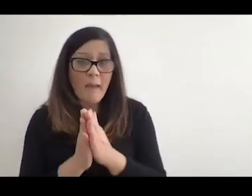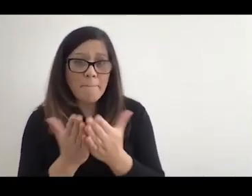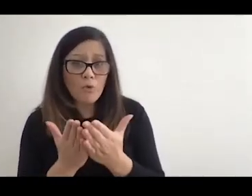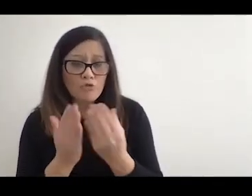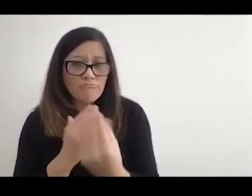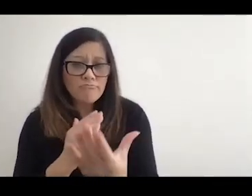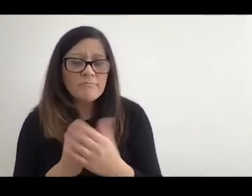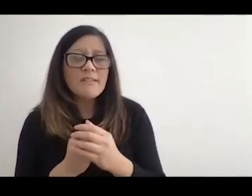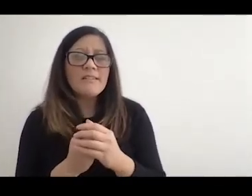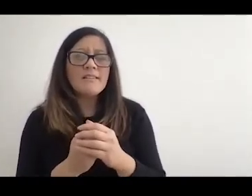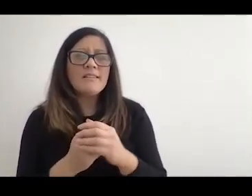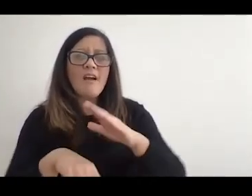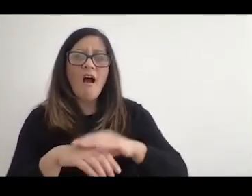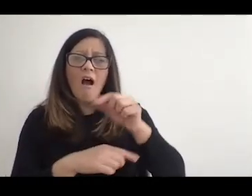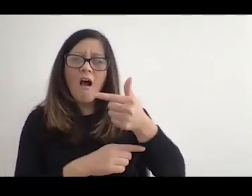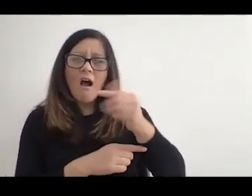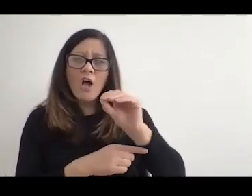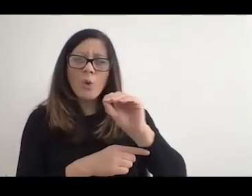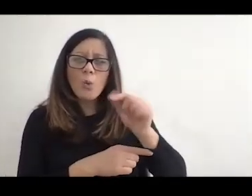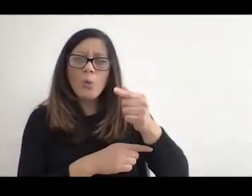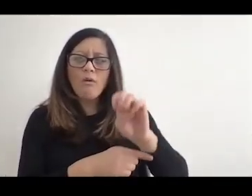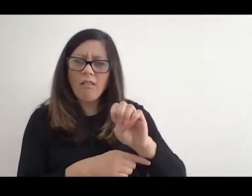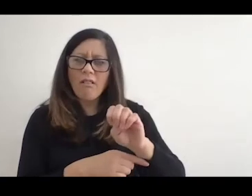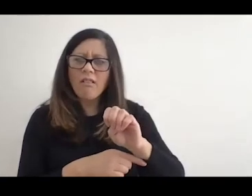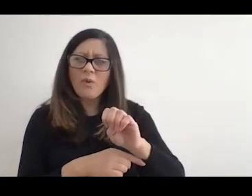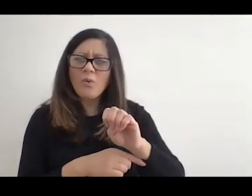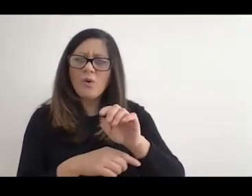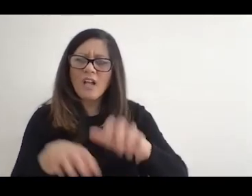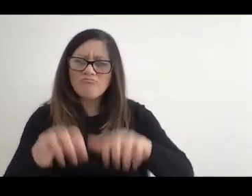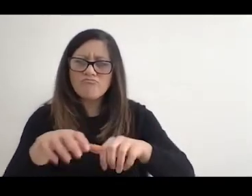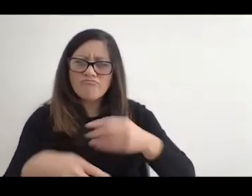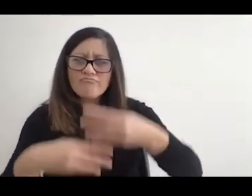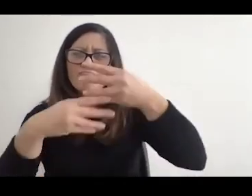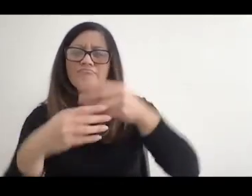You can read it and take a look at it. I just thought it was important to